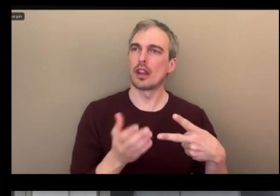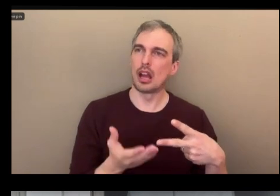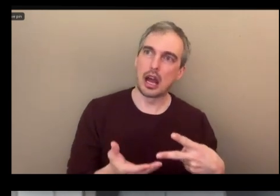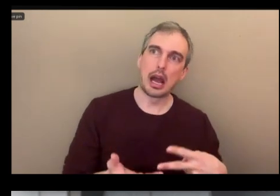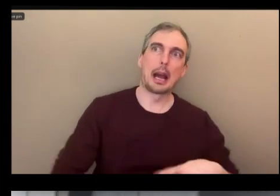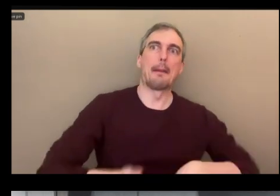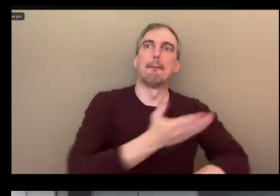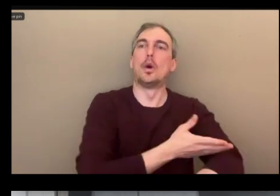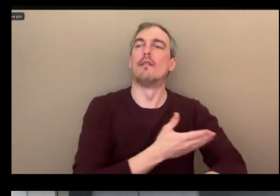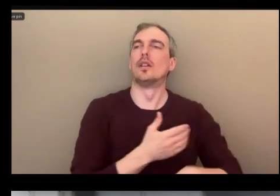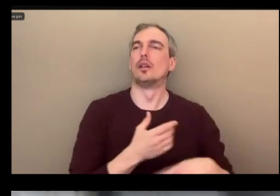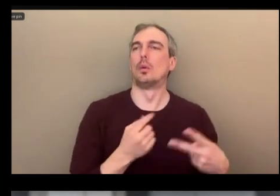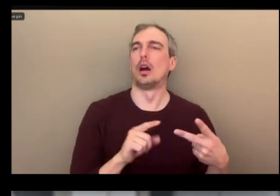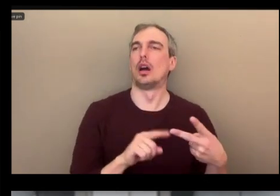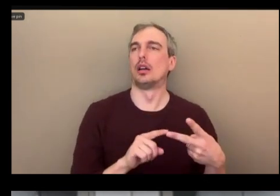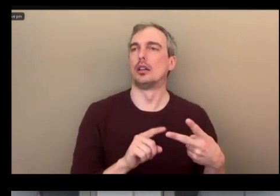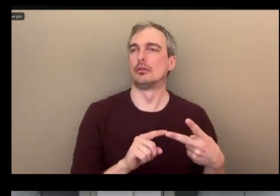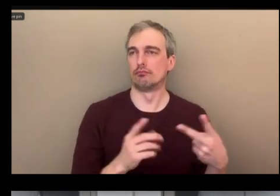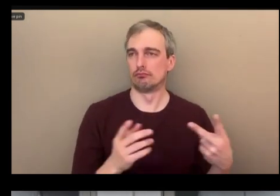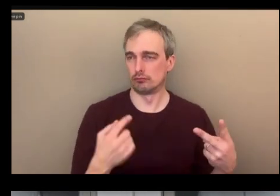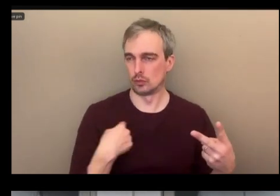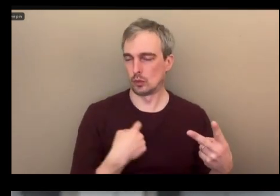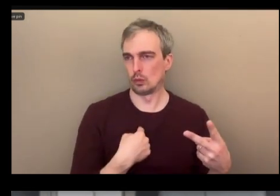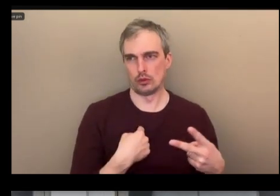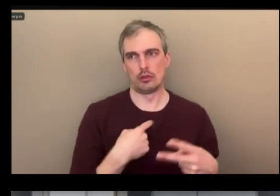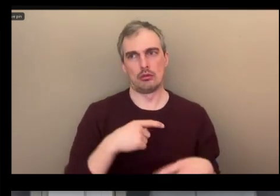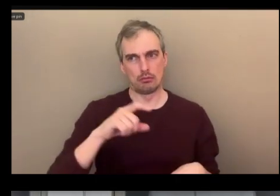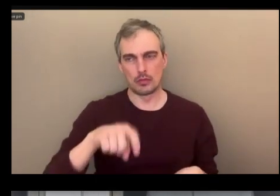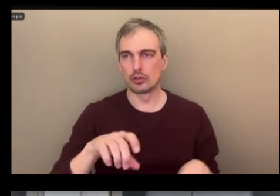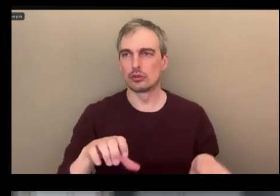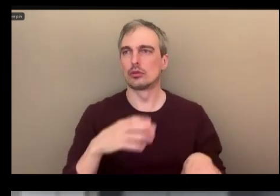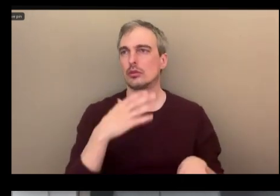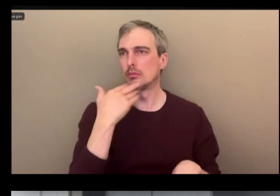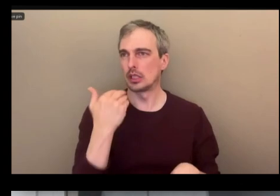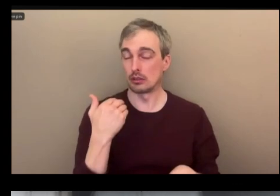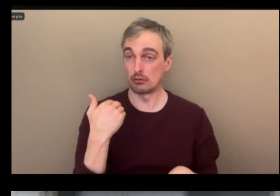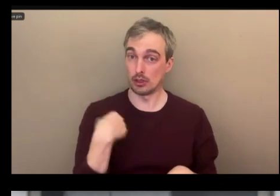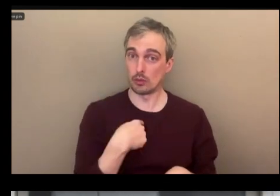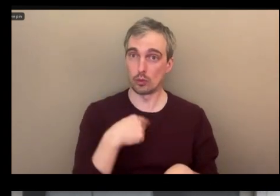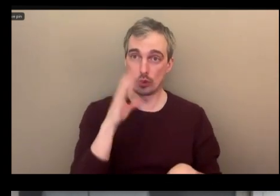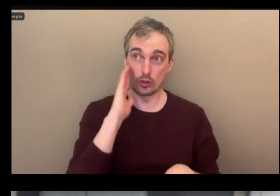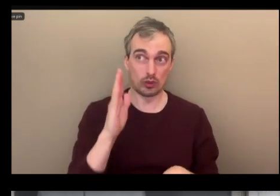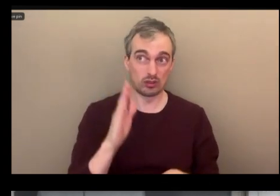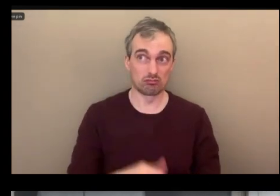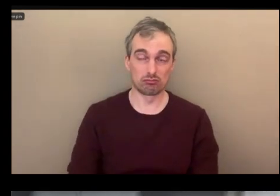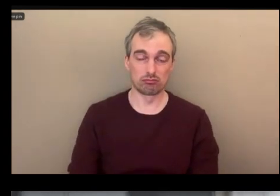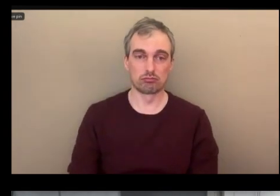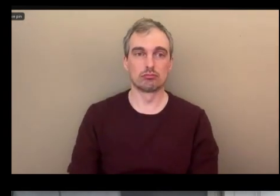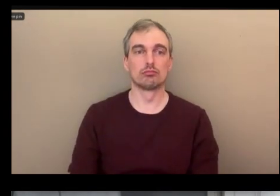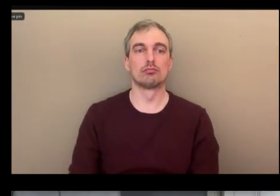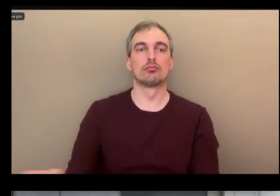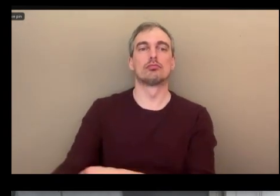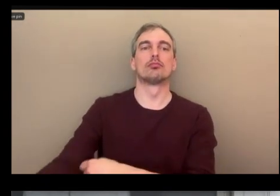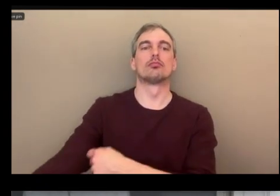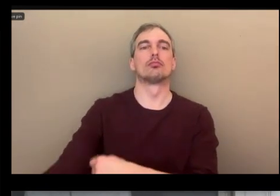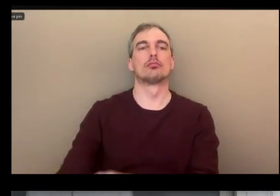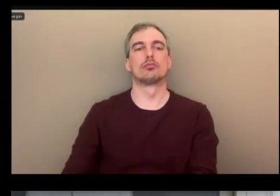Last but not least, about this lab, at a high level, is: Where is it located? So for those who are watching online, I'm gonna tell you.